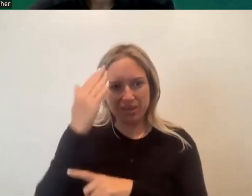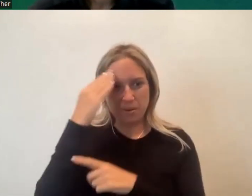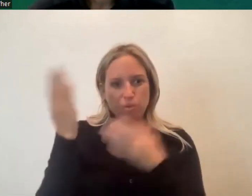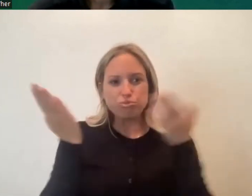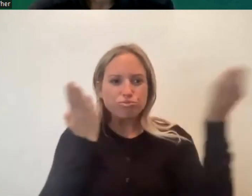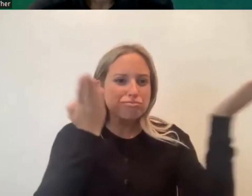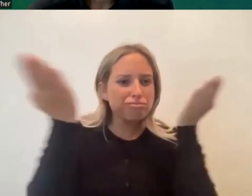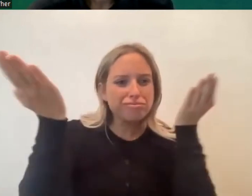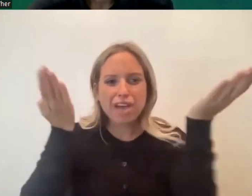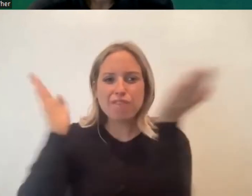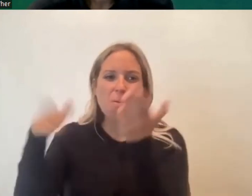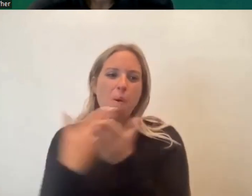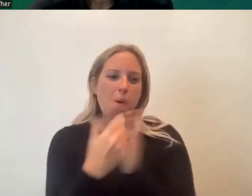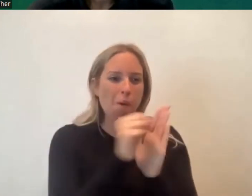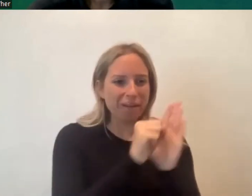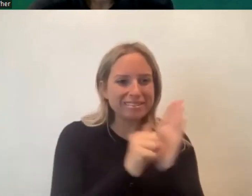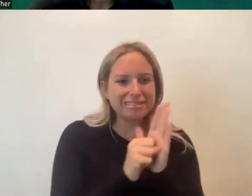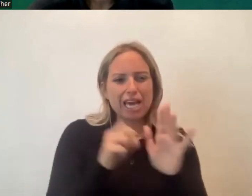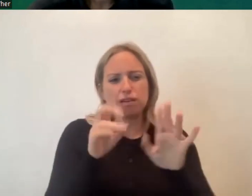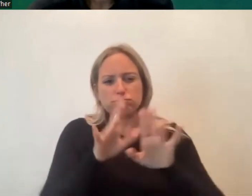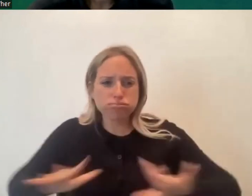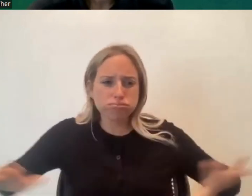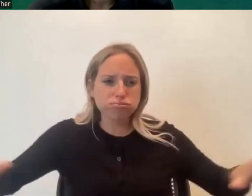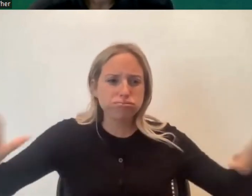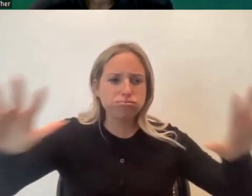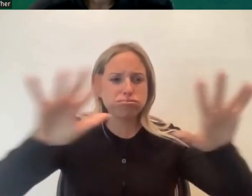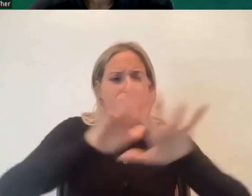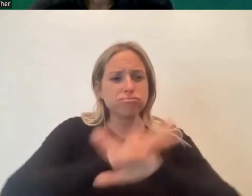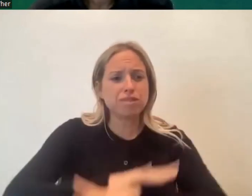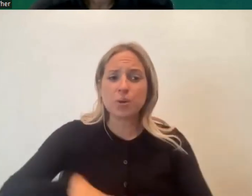state of North Carolina. Y'all should be commended.